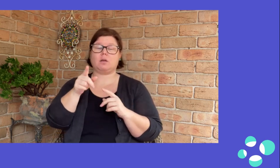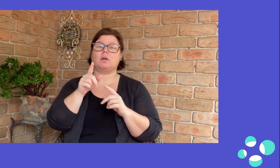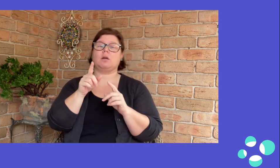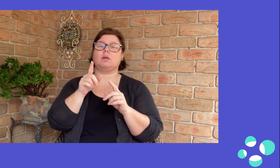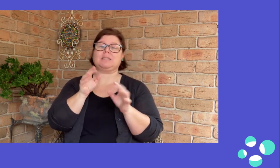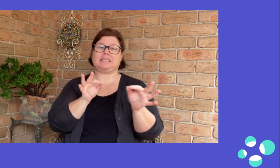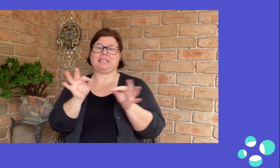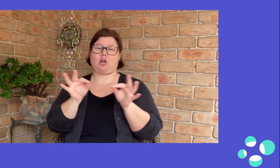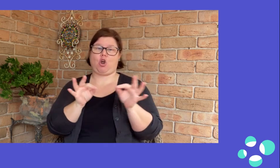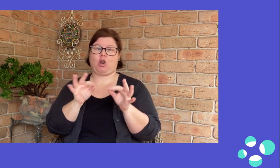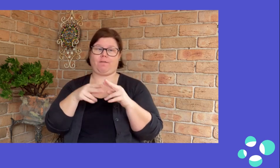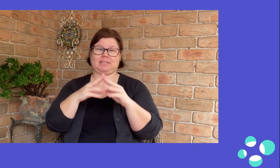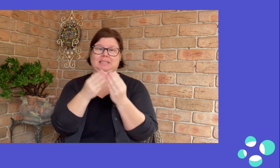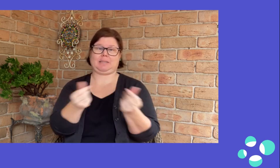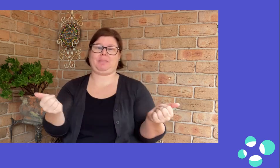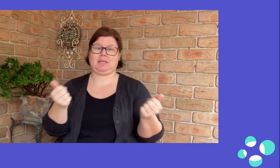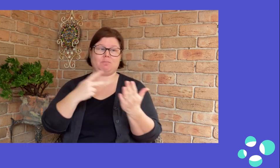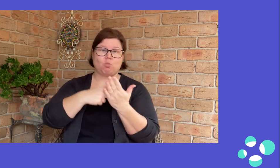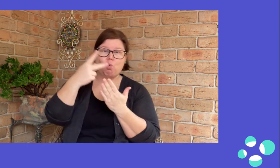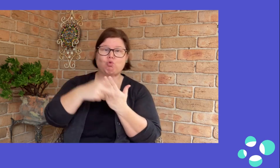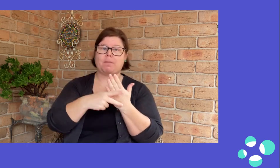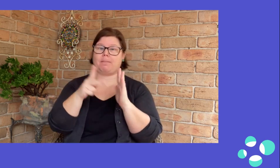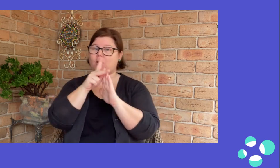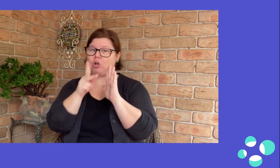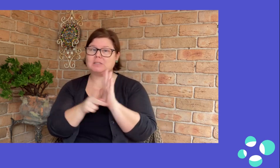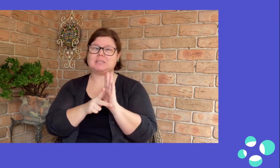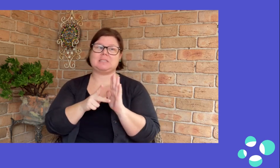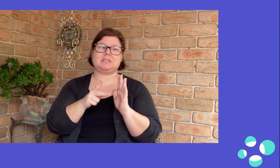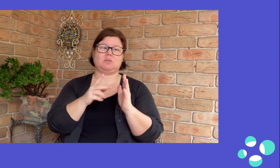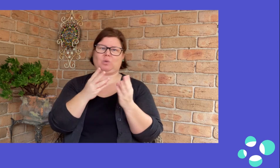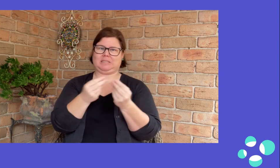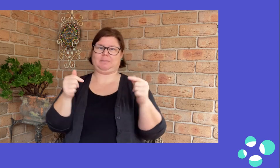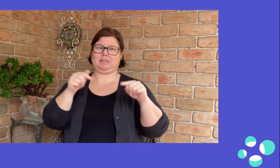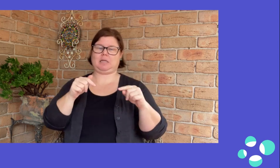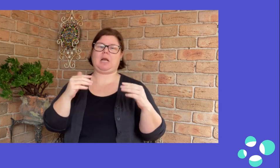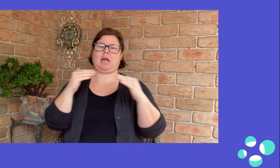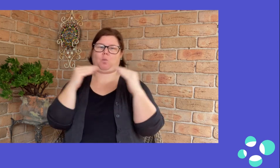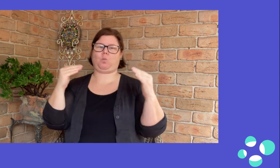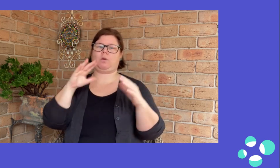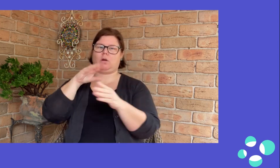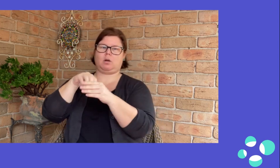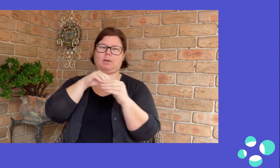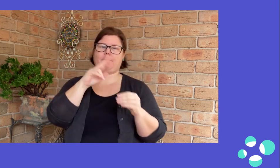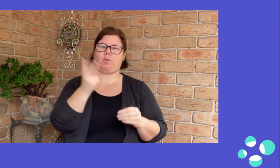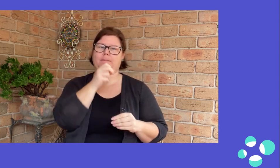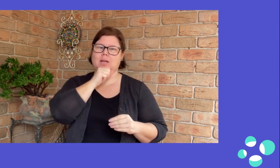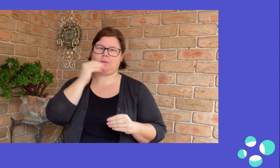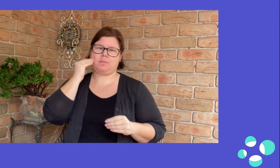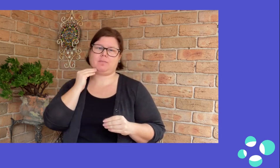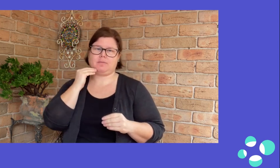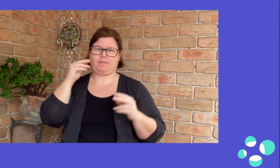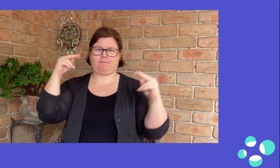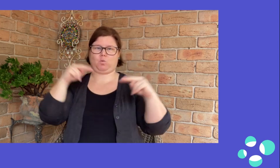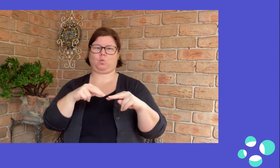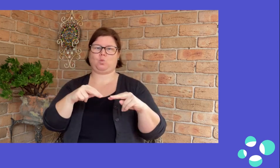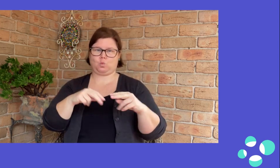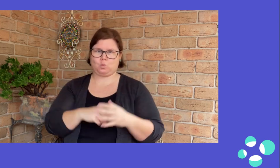Another is the design of programs and policies that it include both party views - men and women.